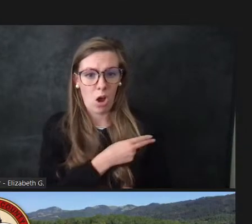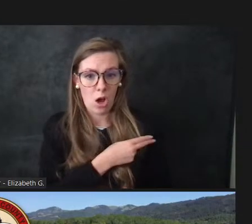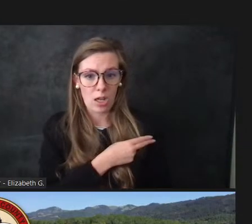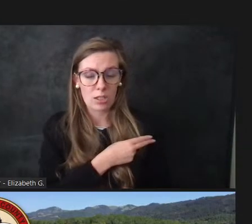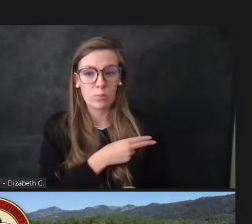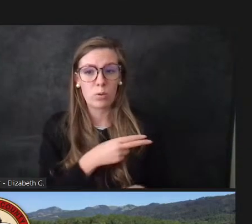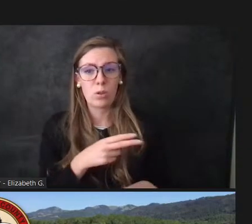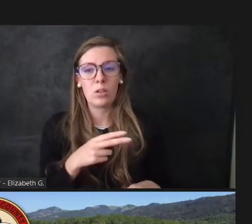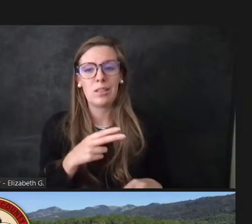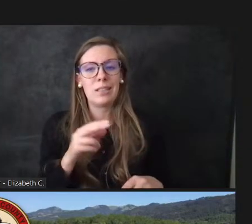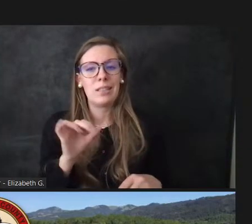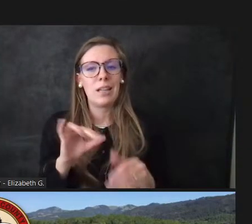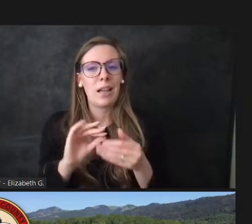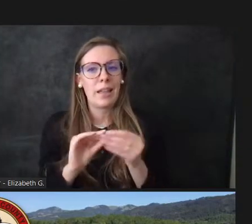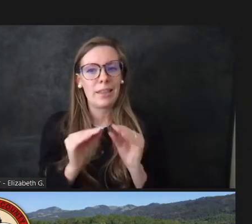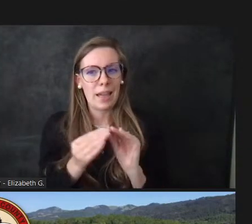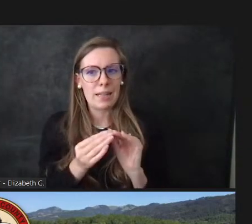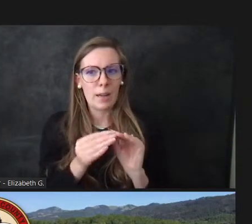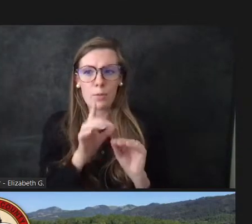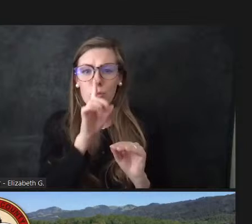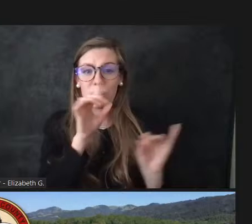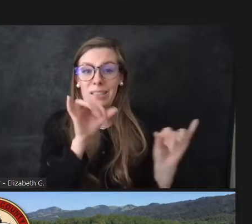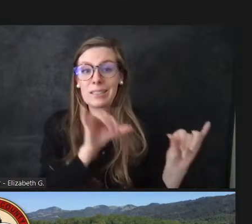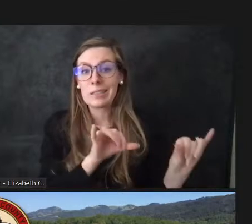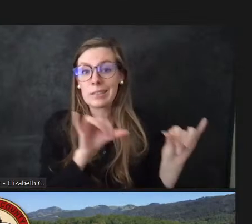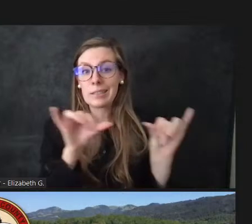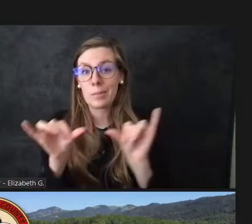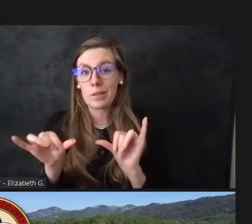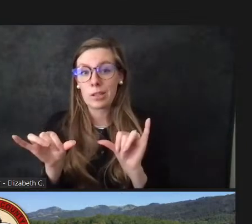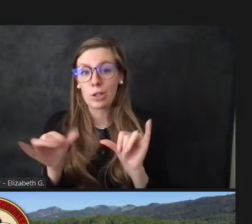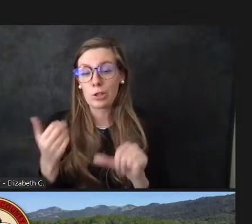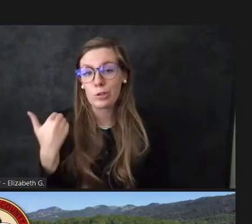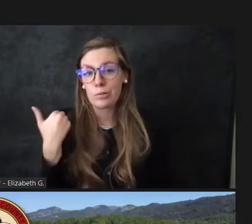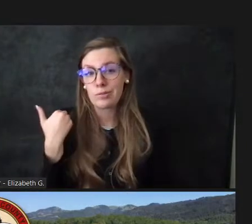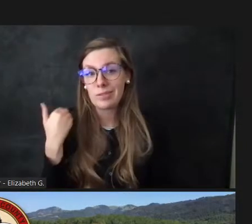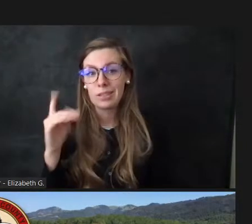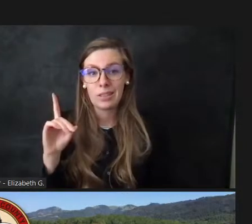similar similar to what we saw in December. No,